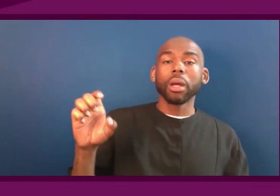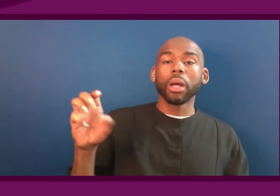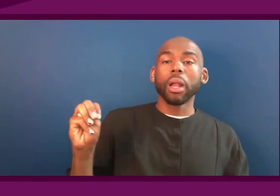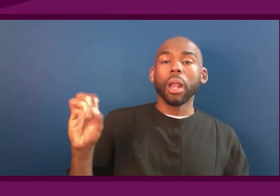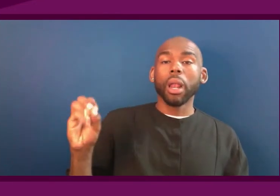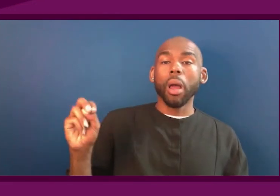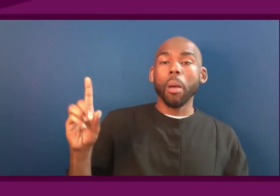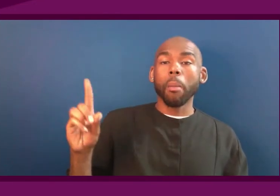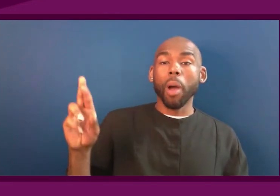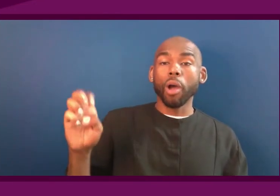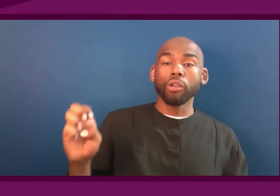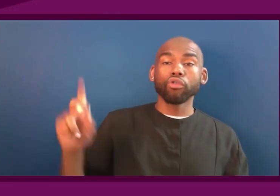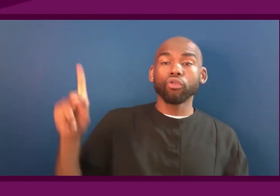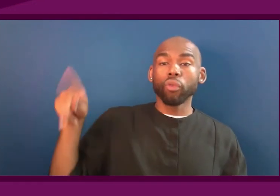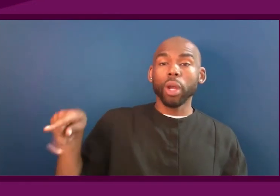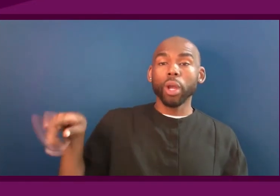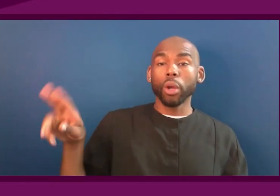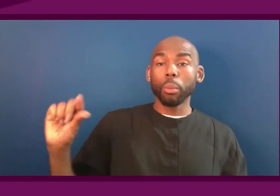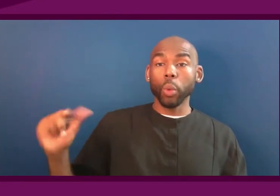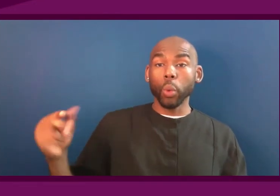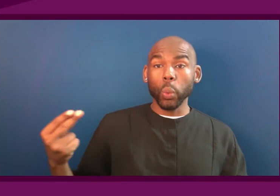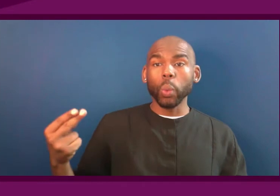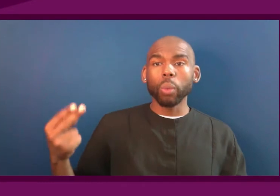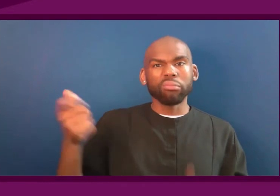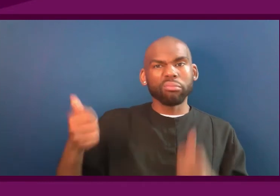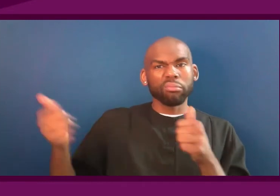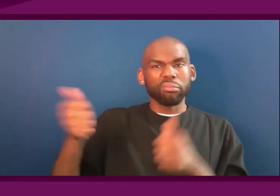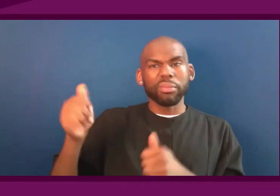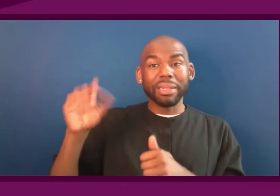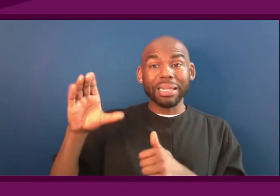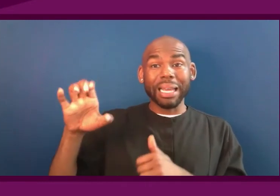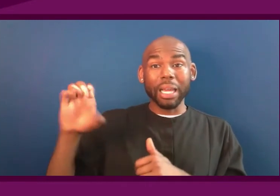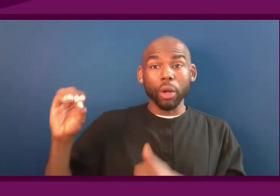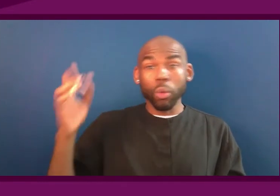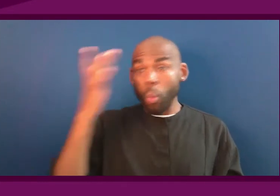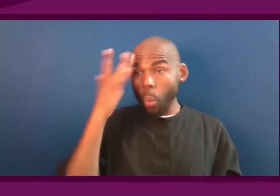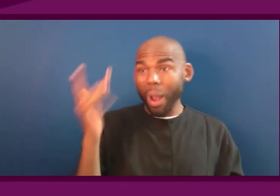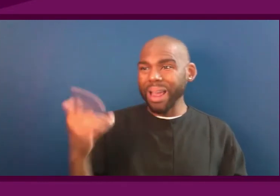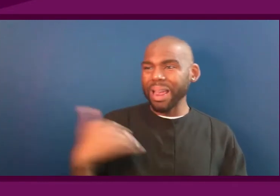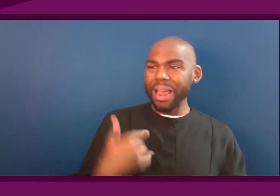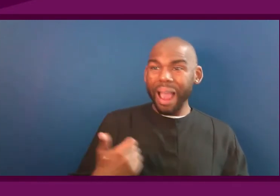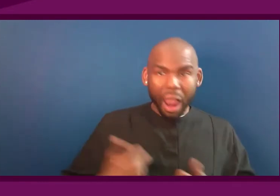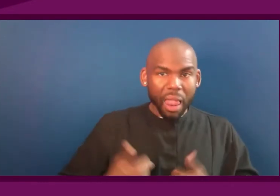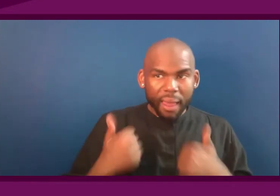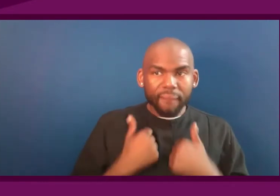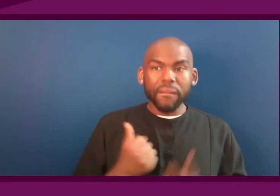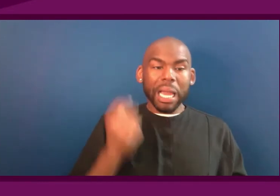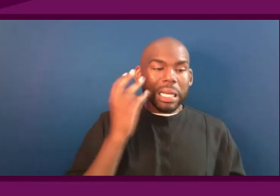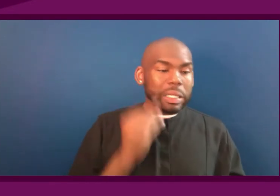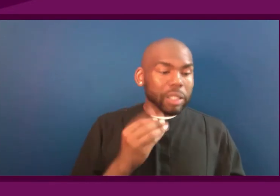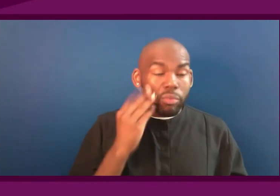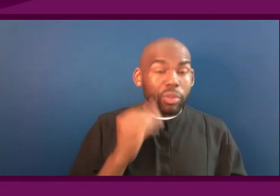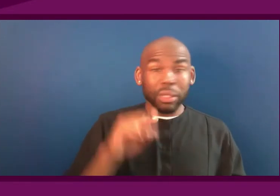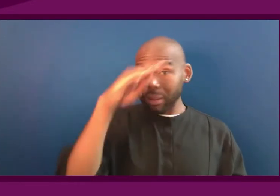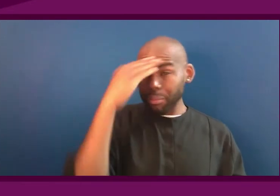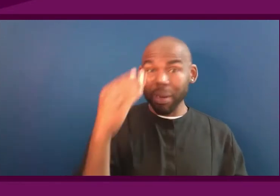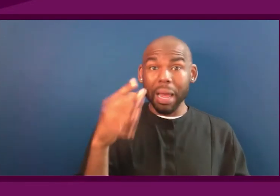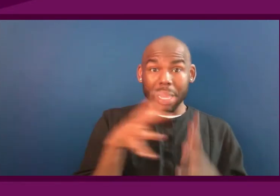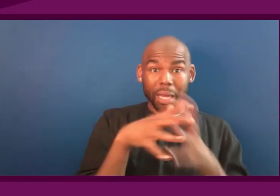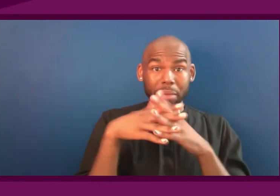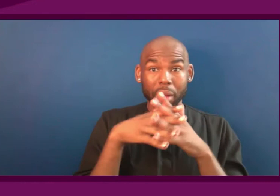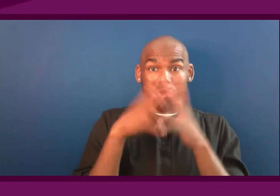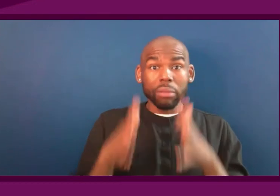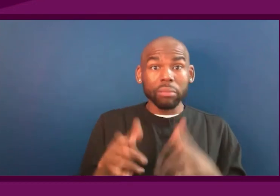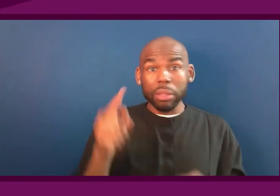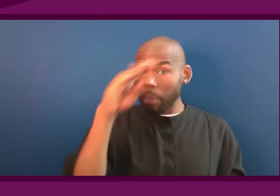United States, which is the states that fought to not free the slaves and still there's a lot of...